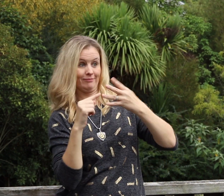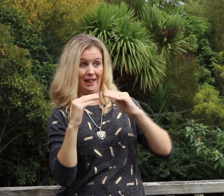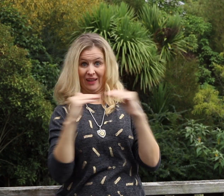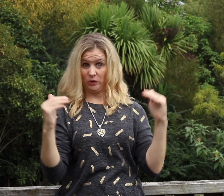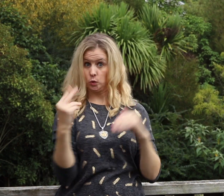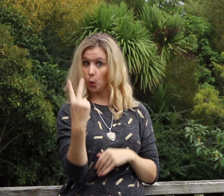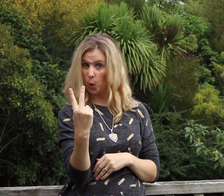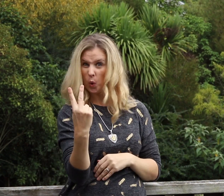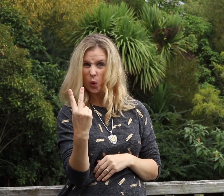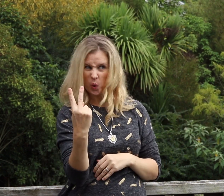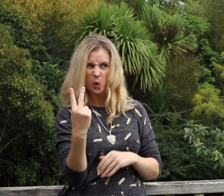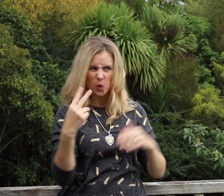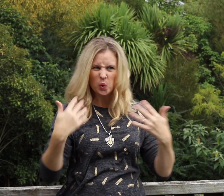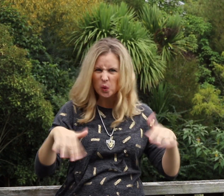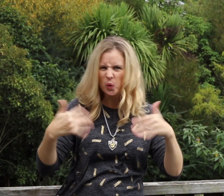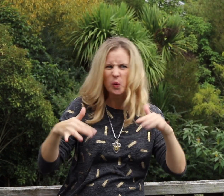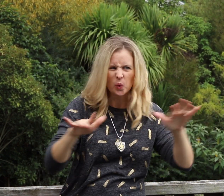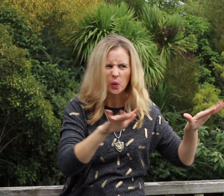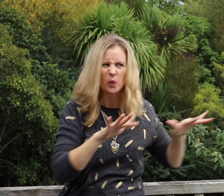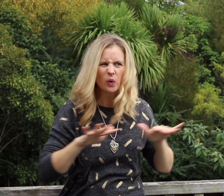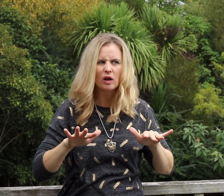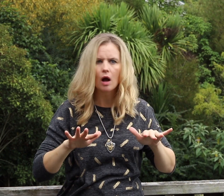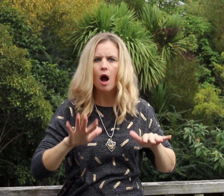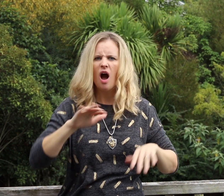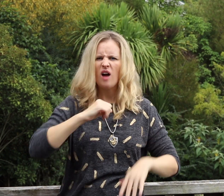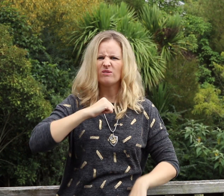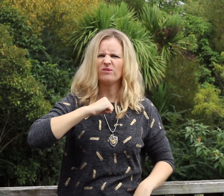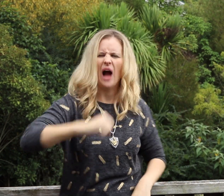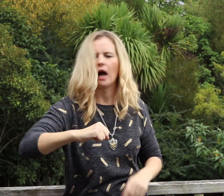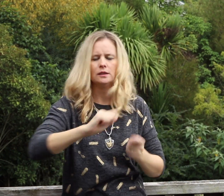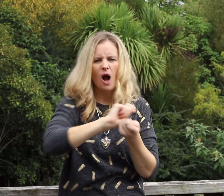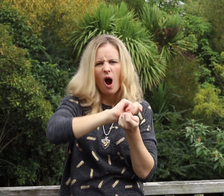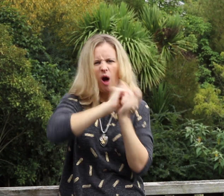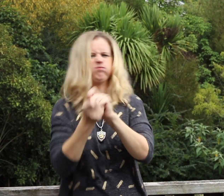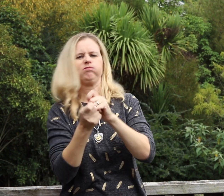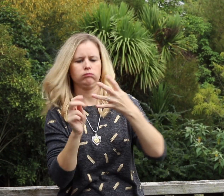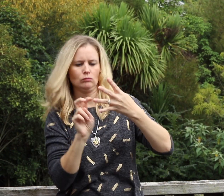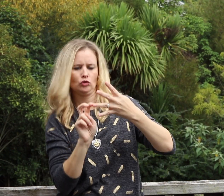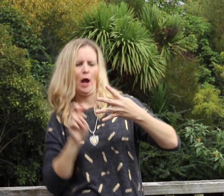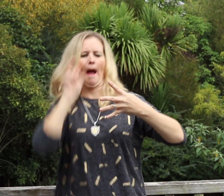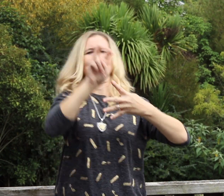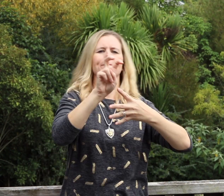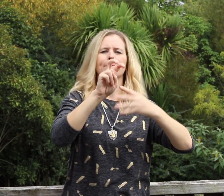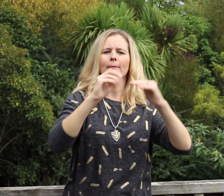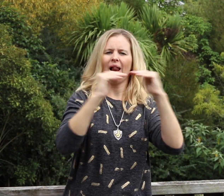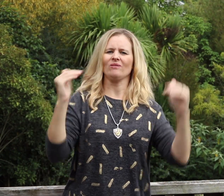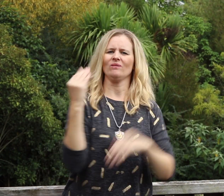to continue running to survive but the government reassured